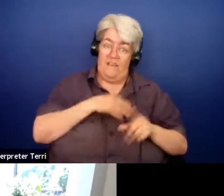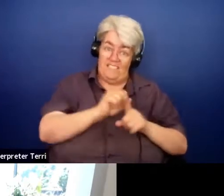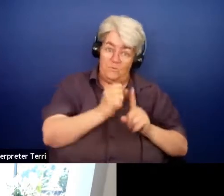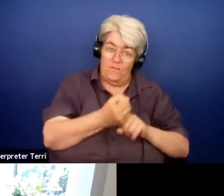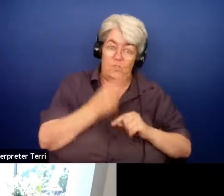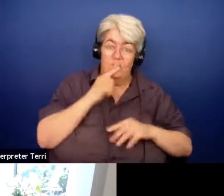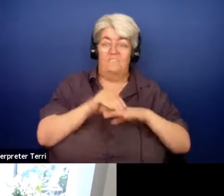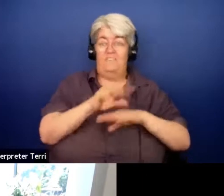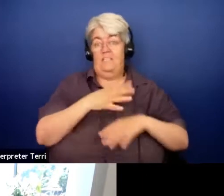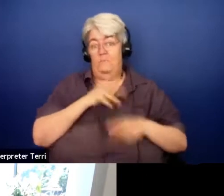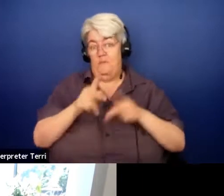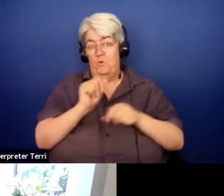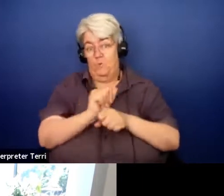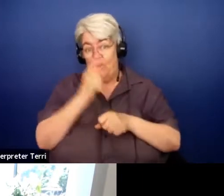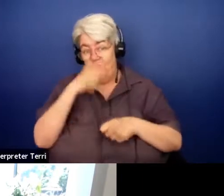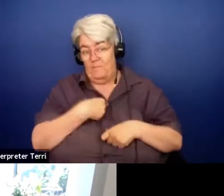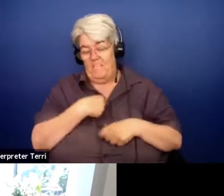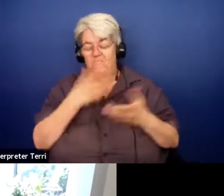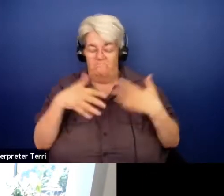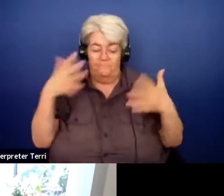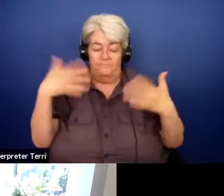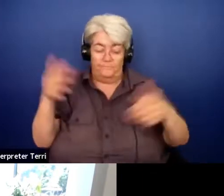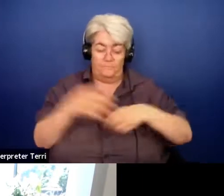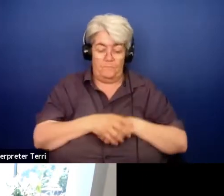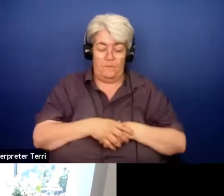affects my workers. So yeah. I would